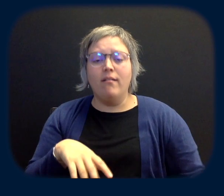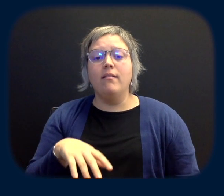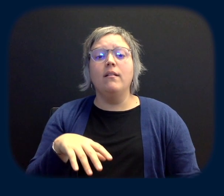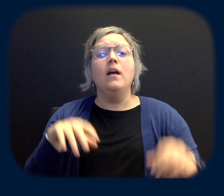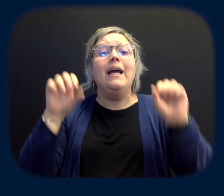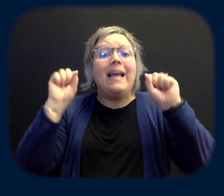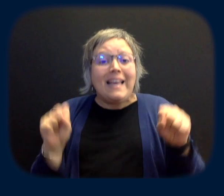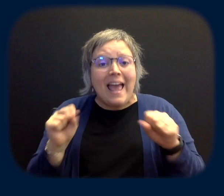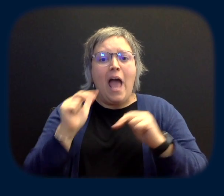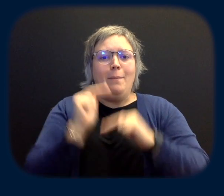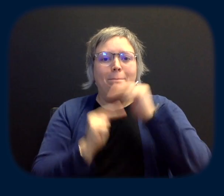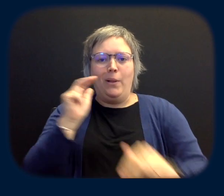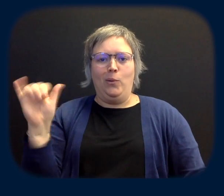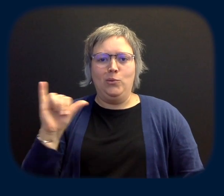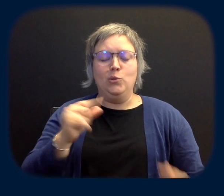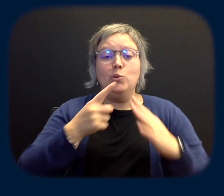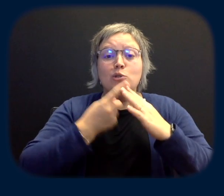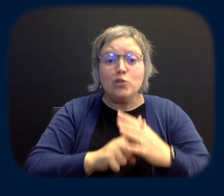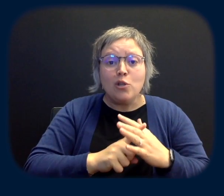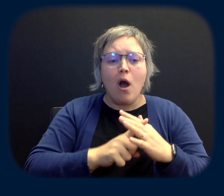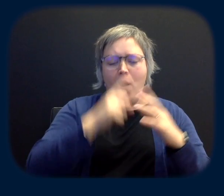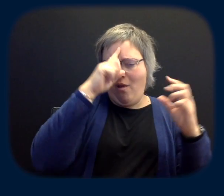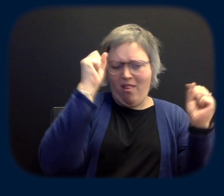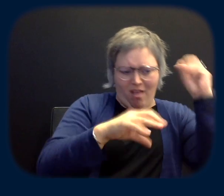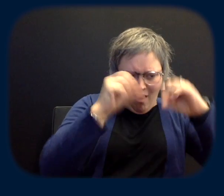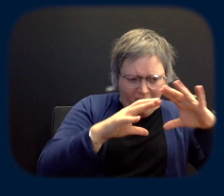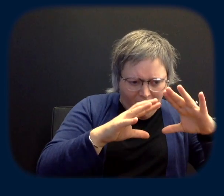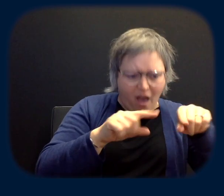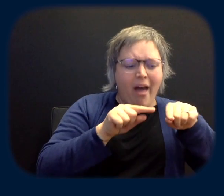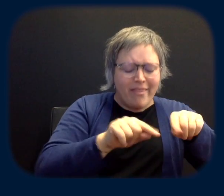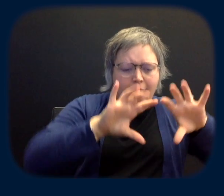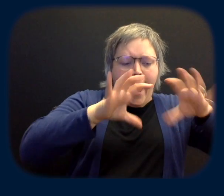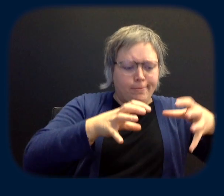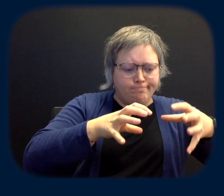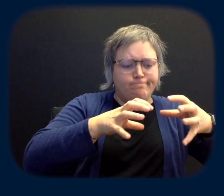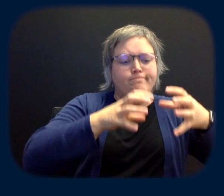to them thinking about “What order do we need to put that?” in. Our thinking is constantly